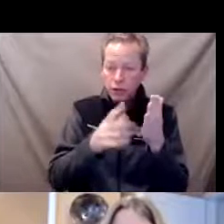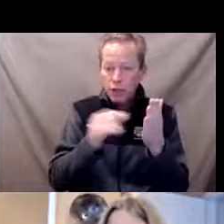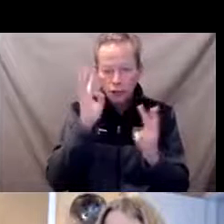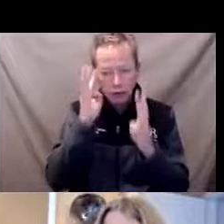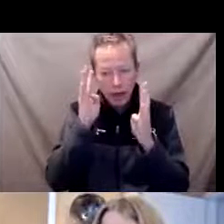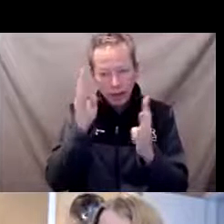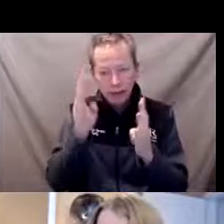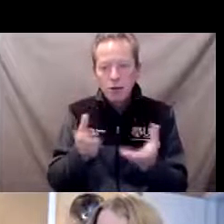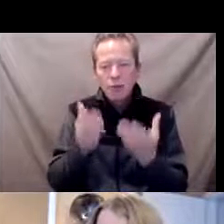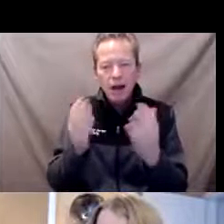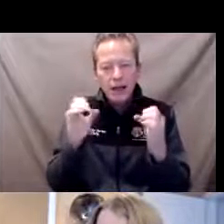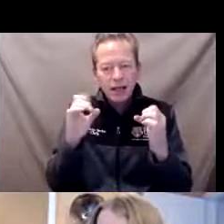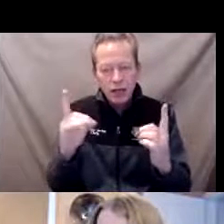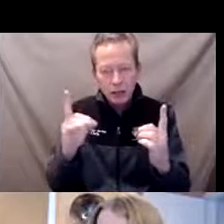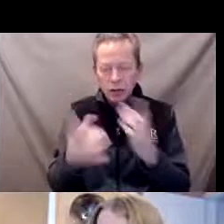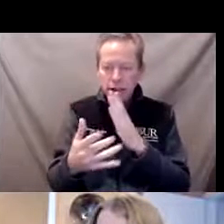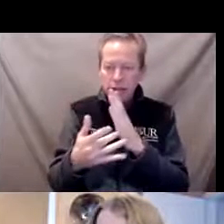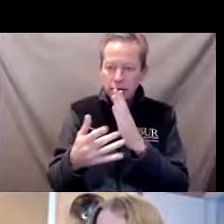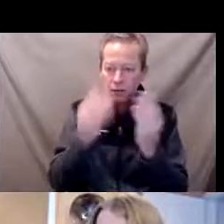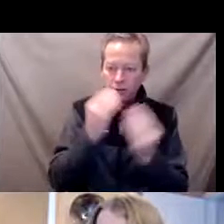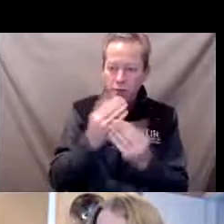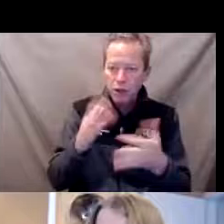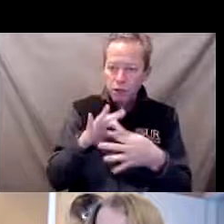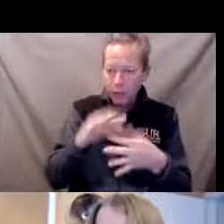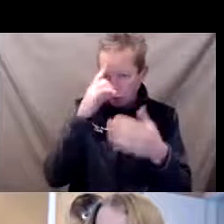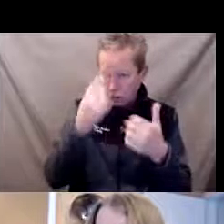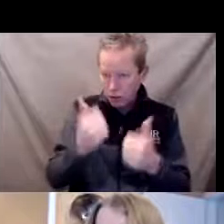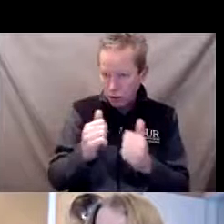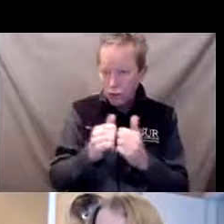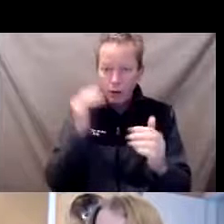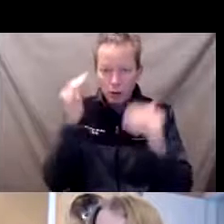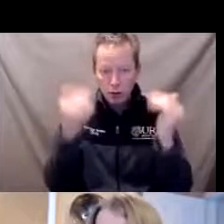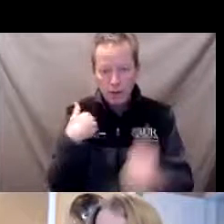and technical matters related to dementia among adults with intellectual disabilities. it's a